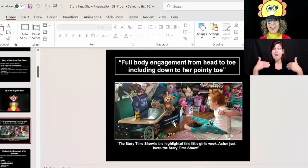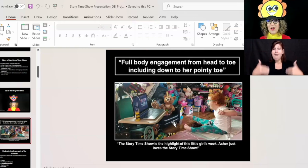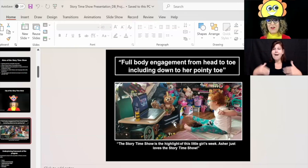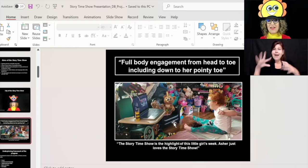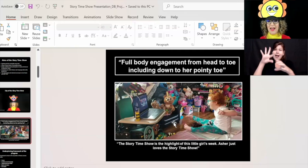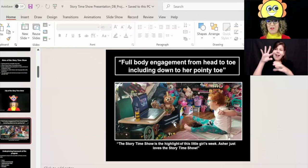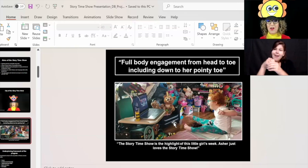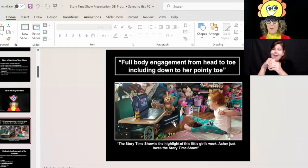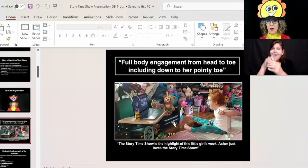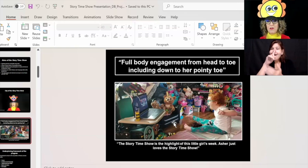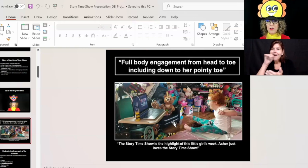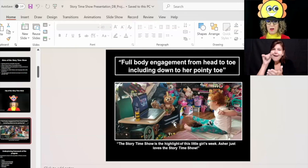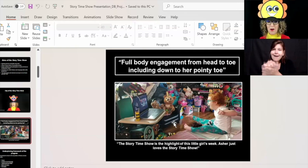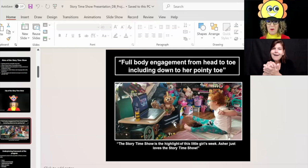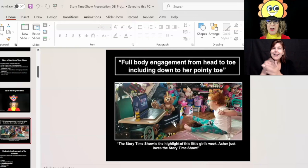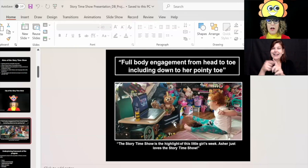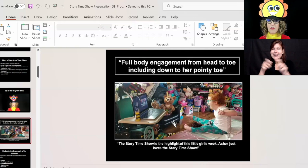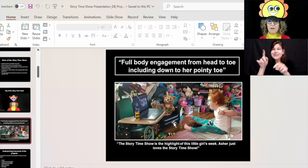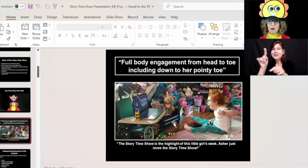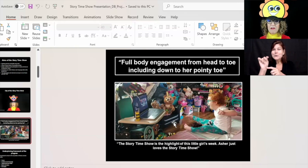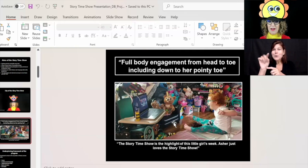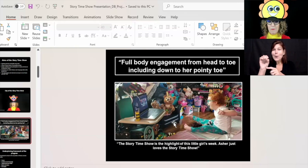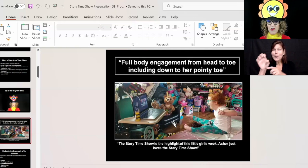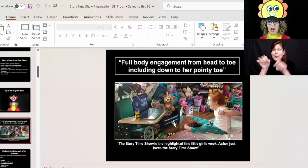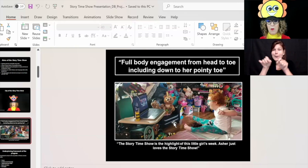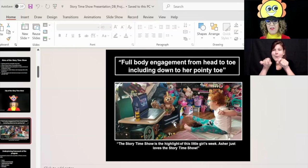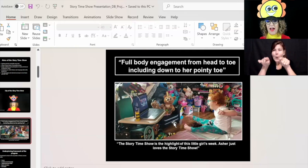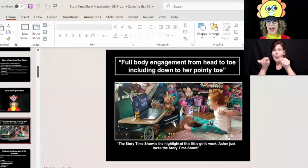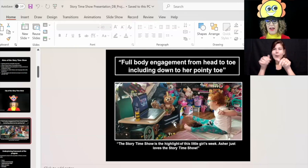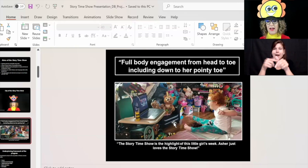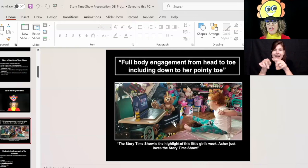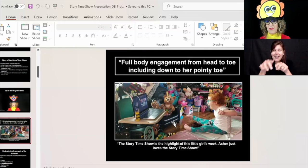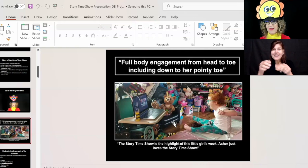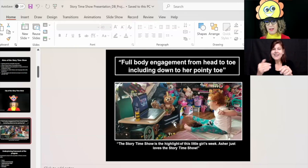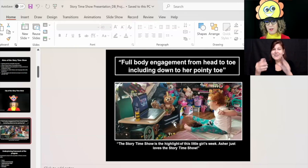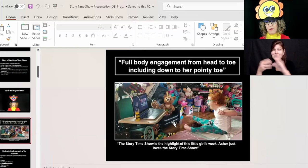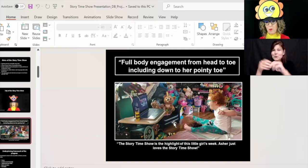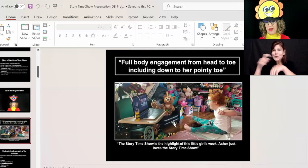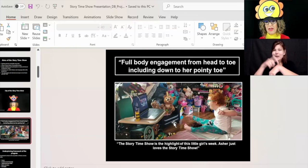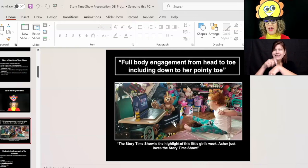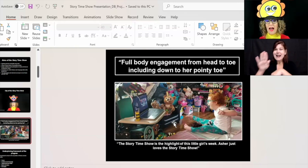including down to her pointy toe." "'The Story Time Show' is the highlight of this little girl's week.